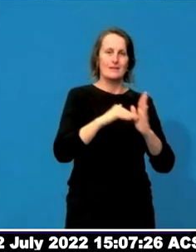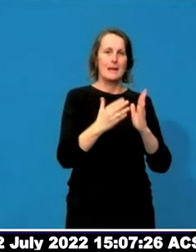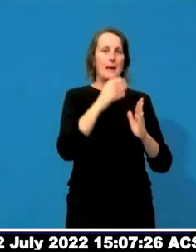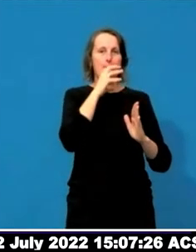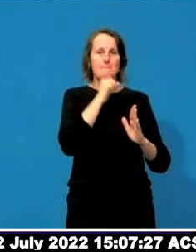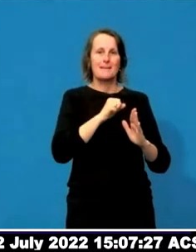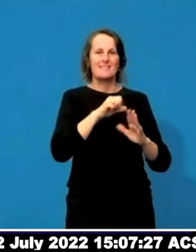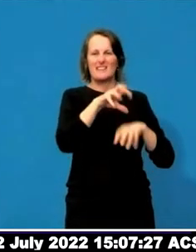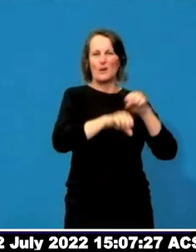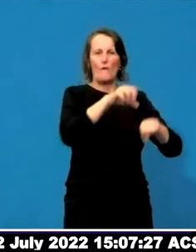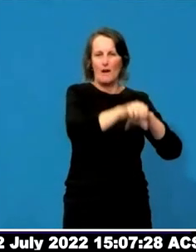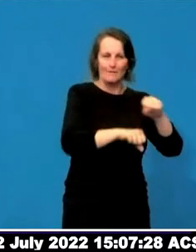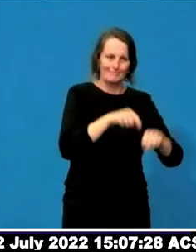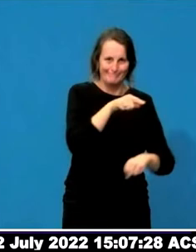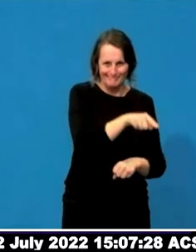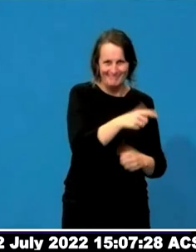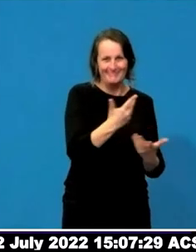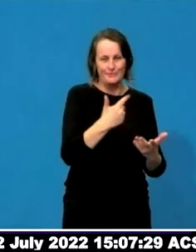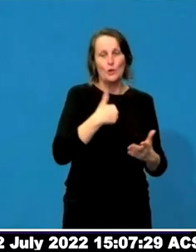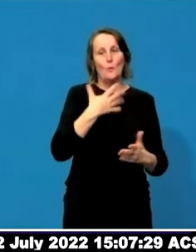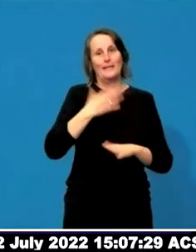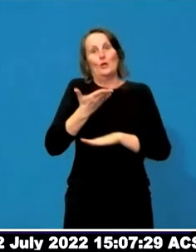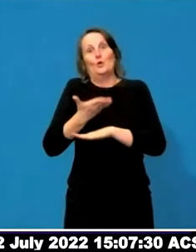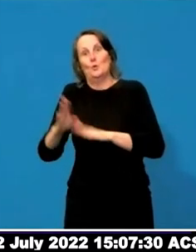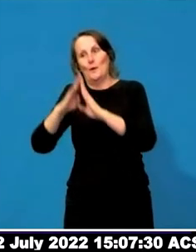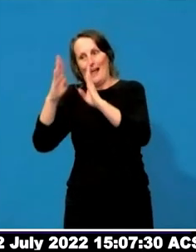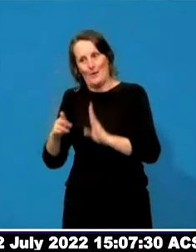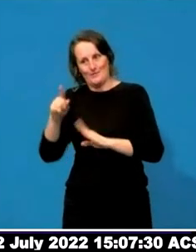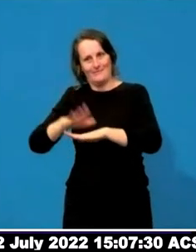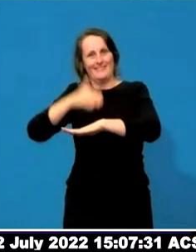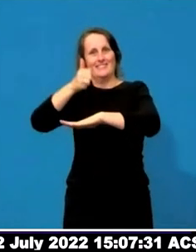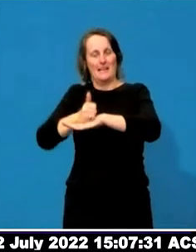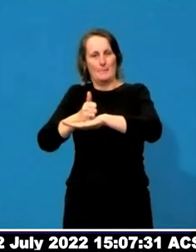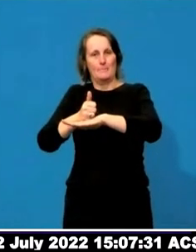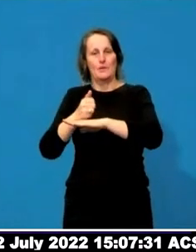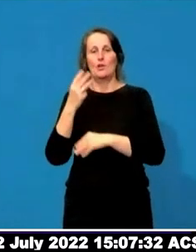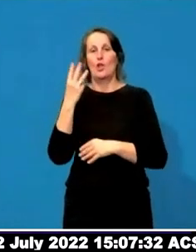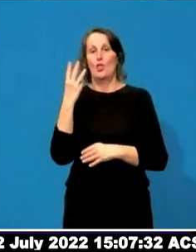and so we are setting up a new house now that's - it's a three floors.